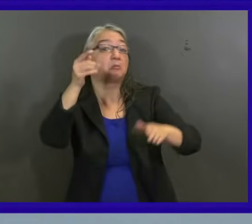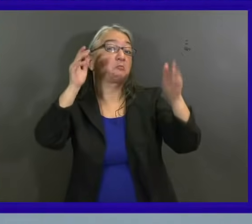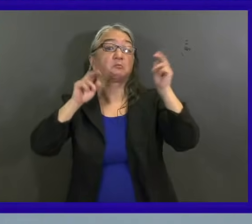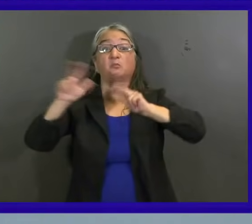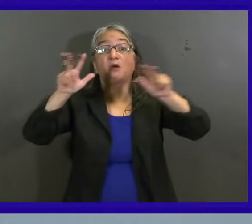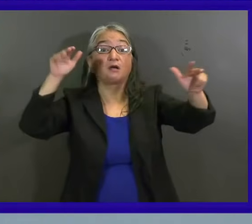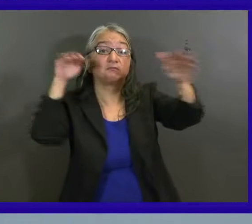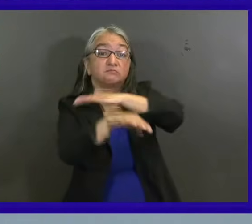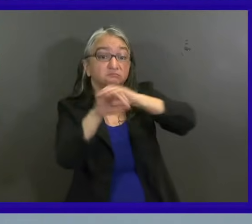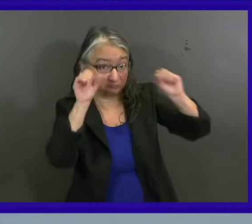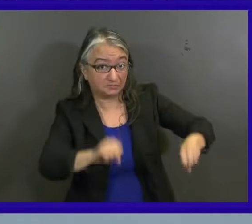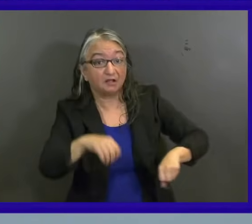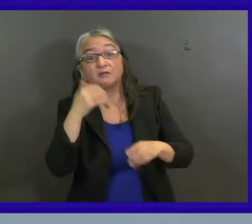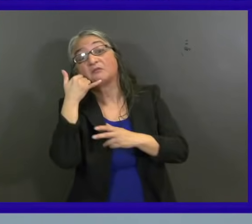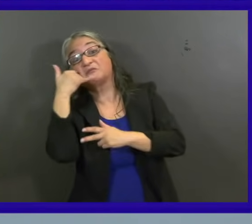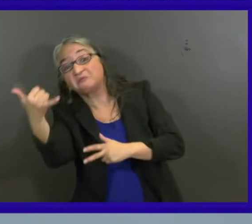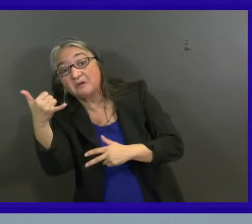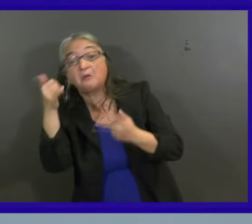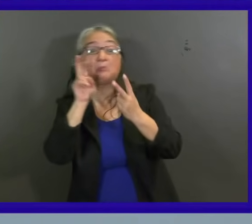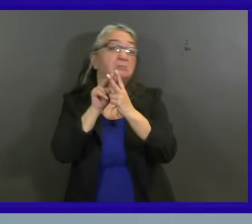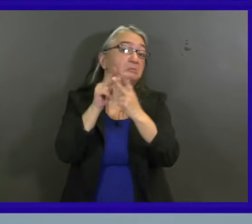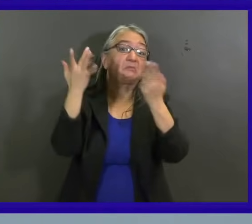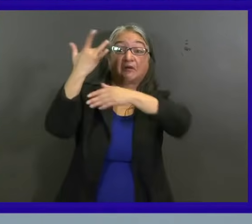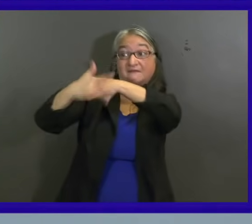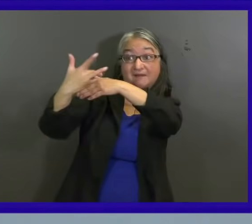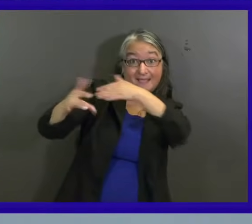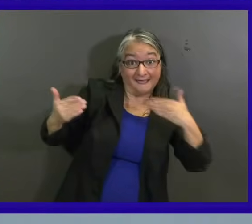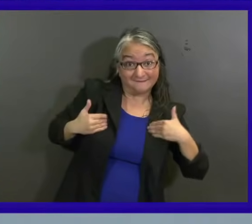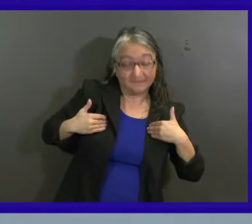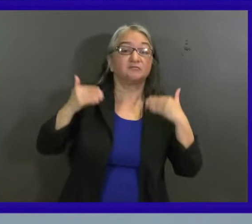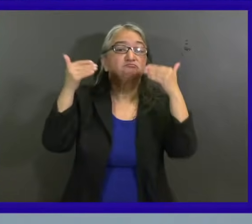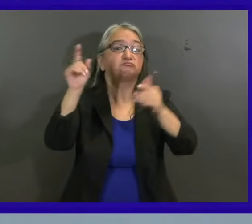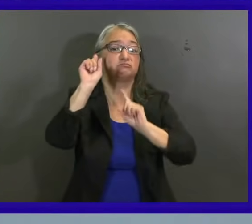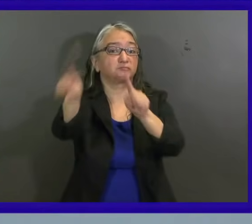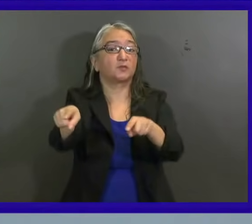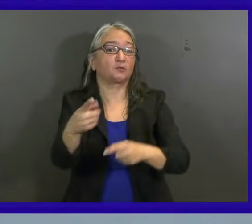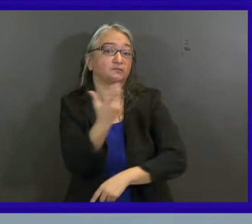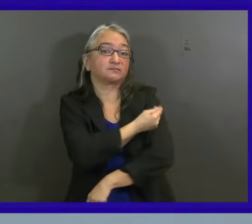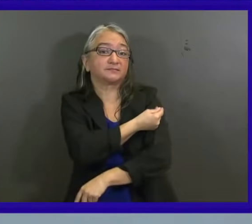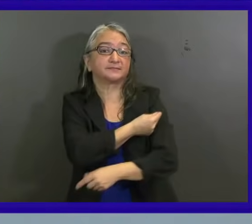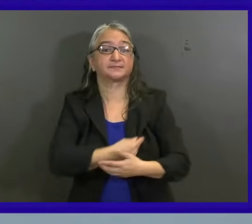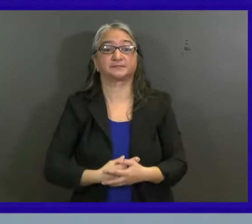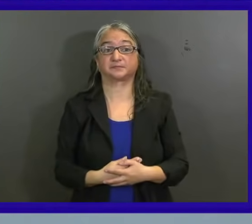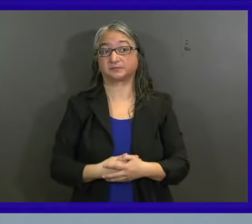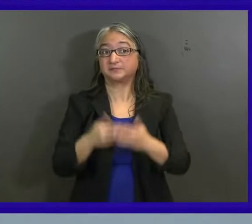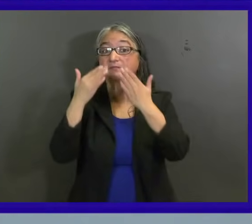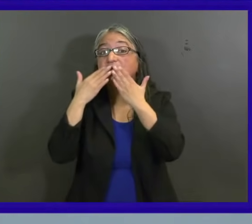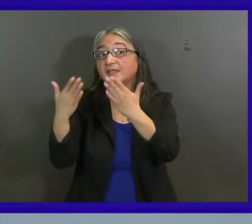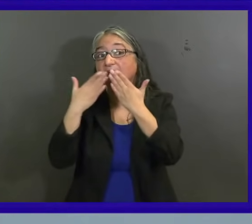end up turned away we thank all of our pharmacy partners and our physician partners for stepping